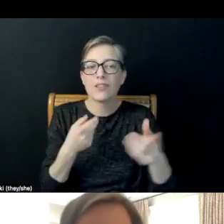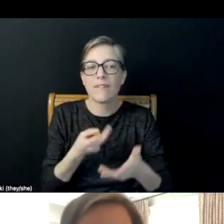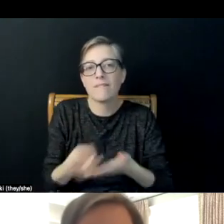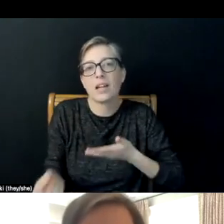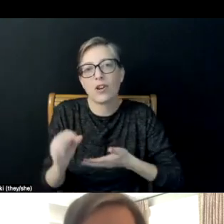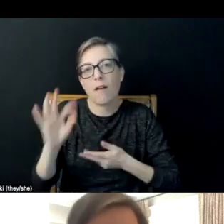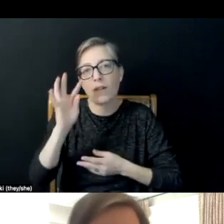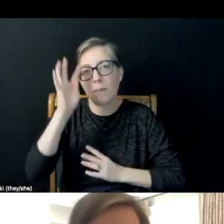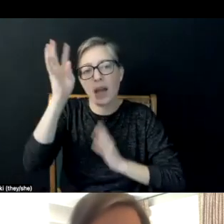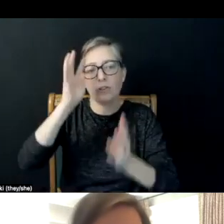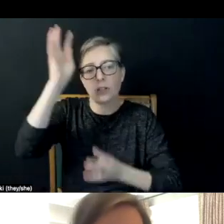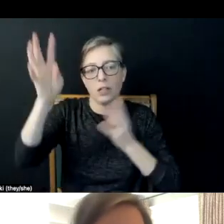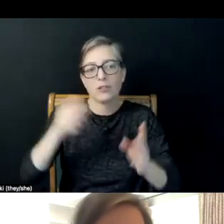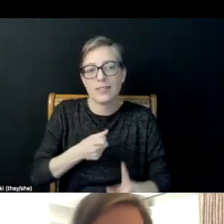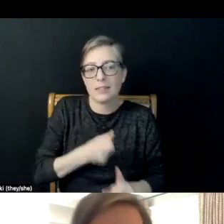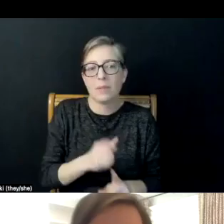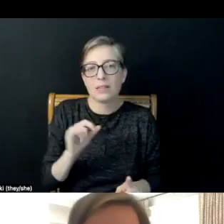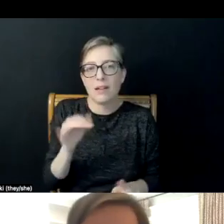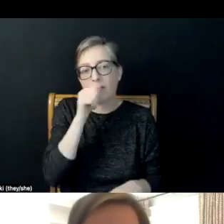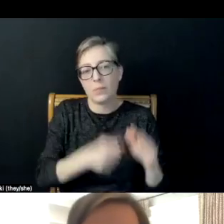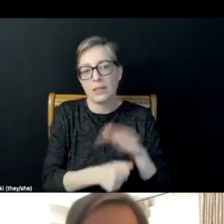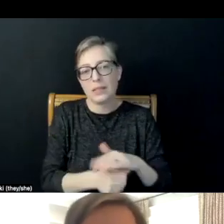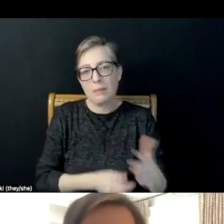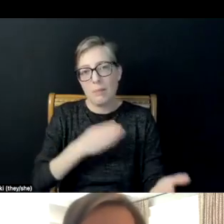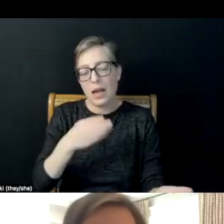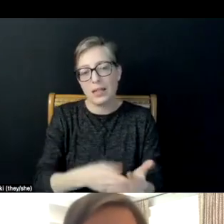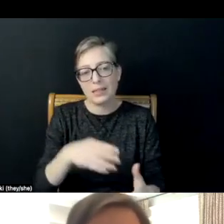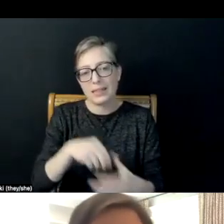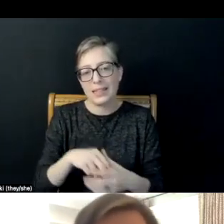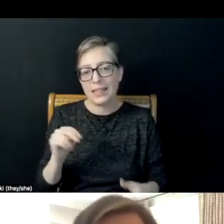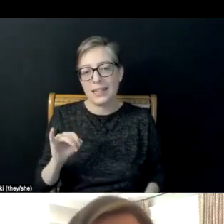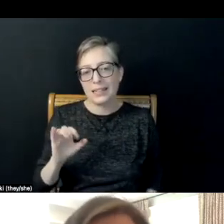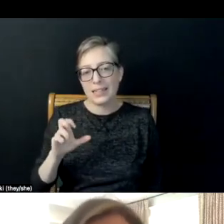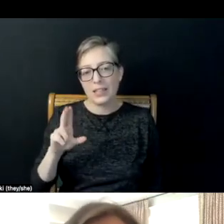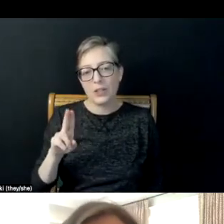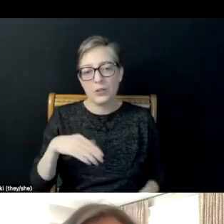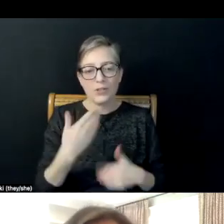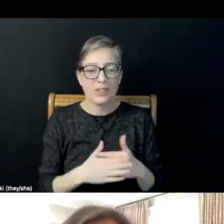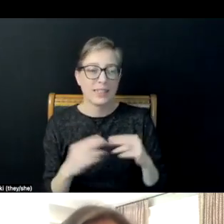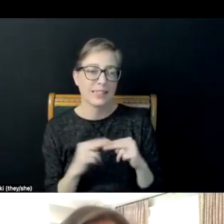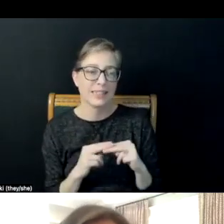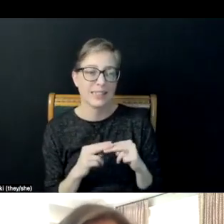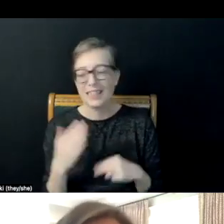Implicit Bias in the NICU." Next slide, please. Sorry, thank you Nicole for advancing my slides.